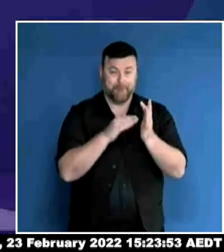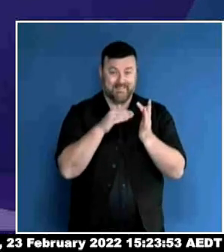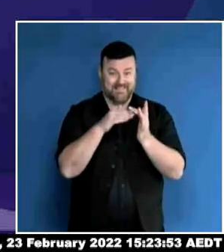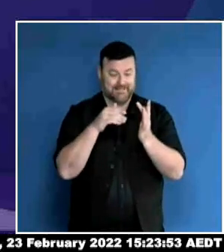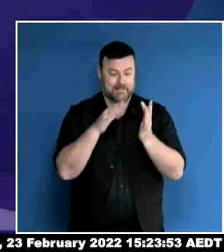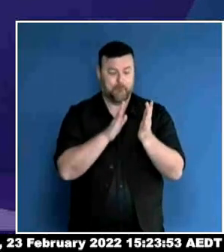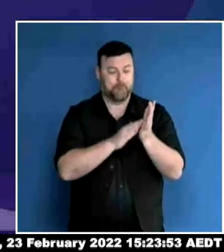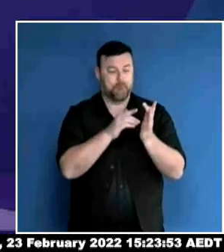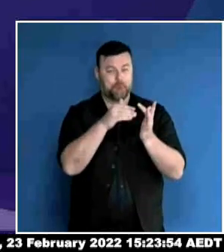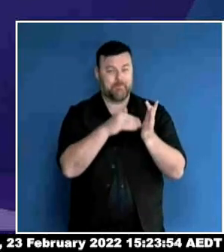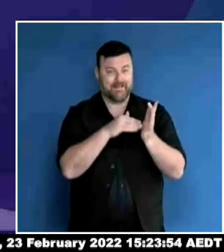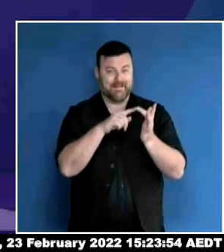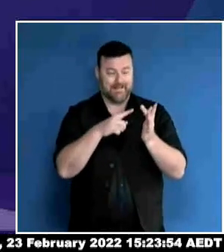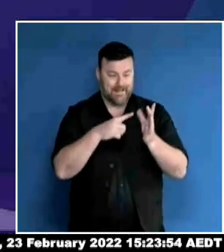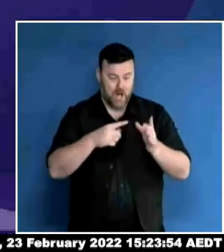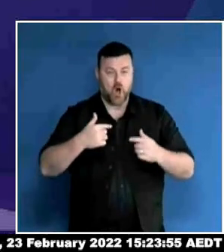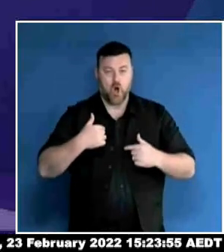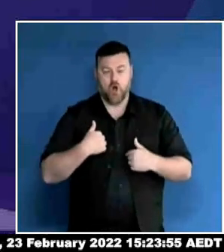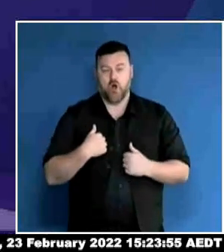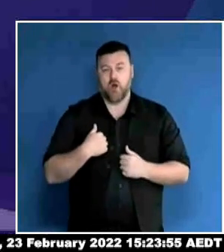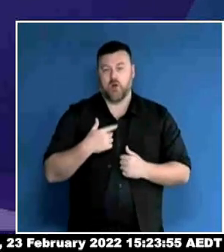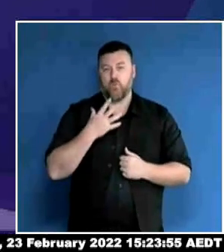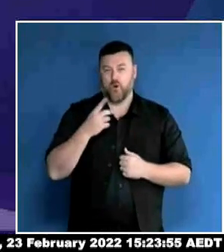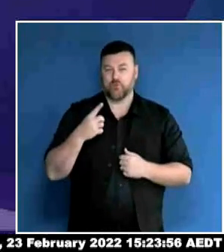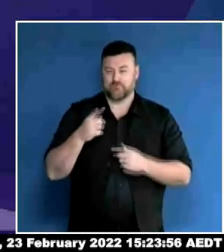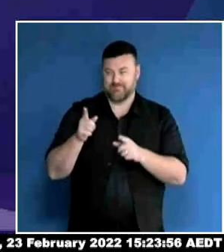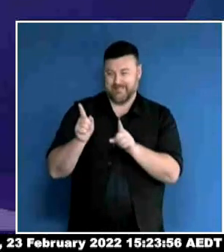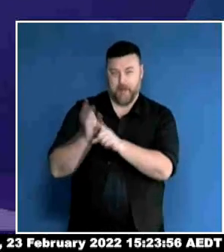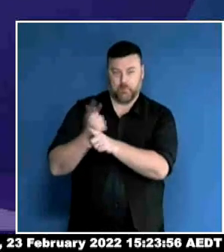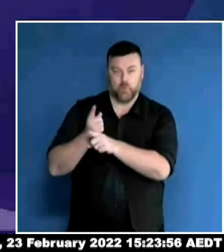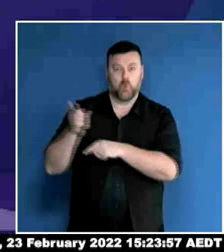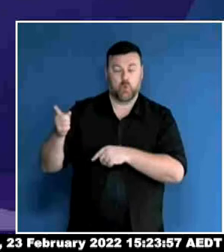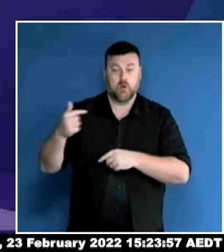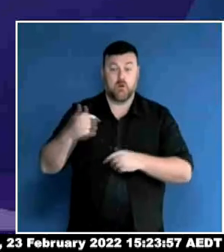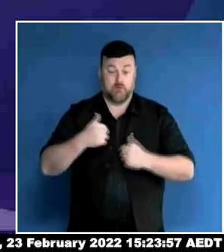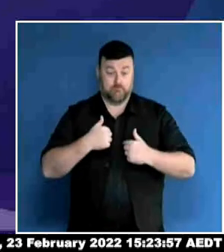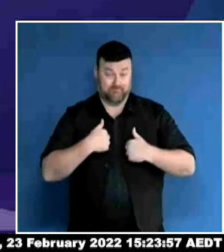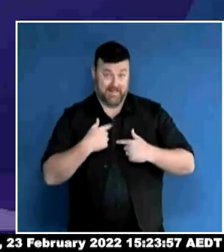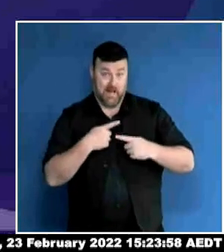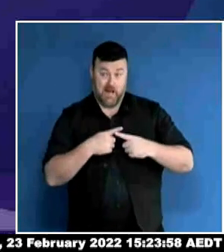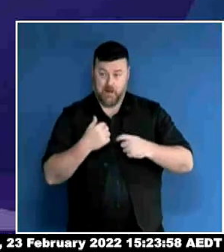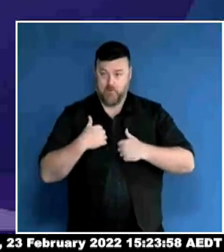I know and my colleagues know that it's not an easy thing to come and give your evidence